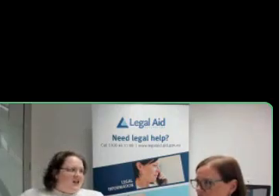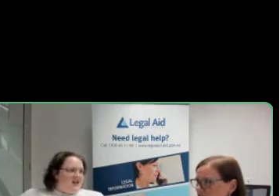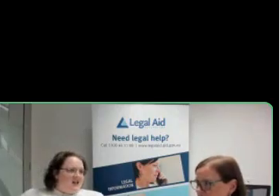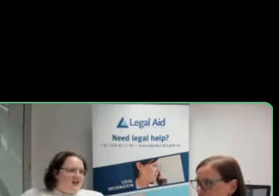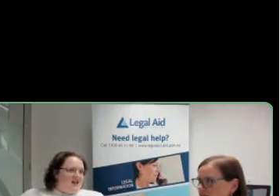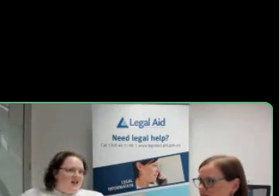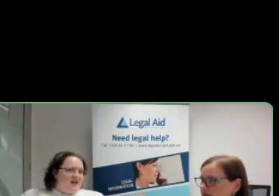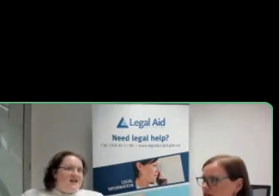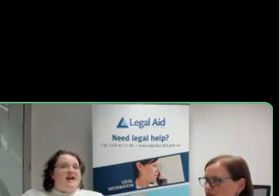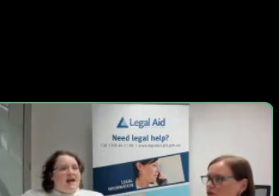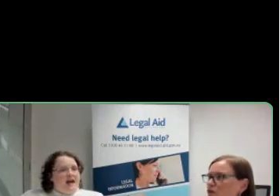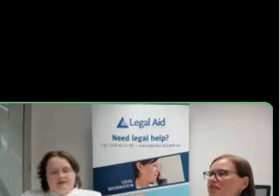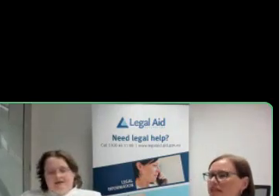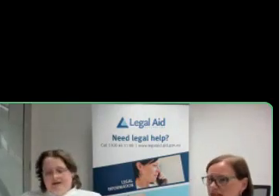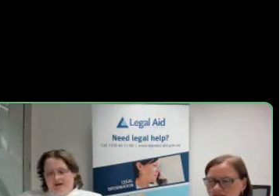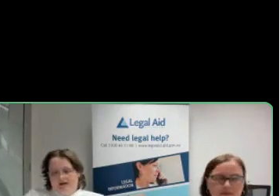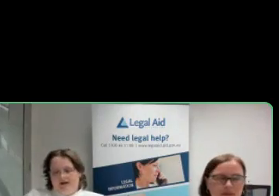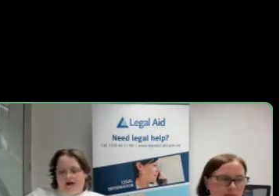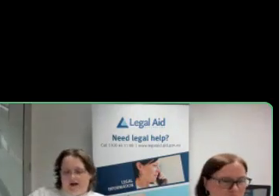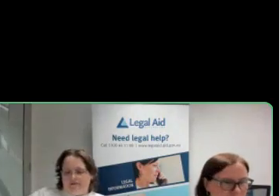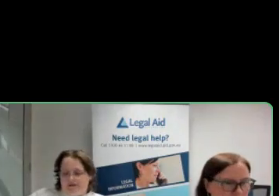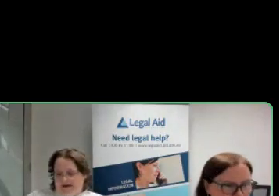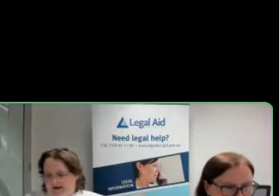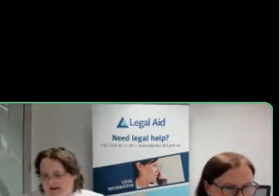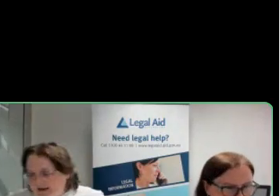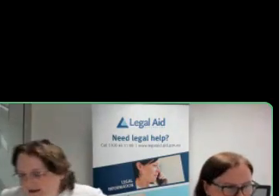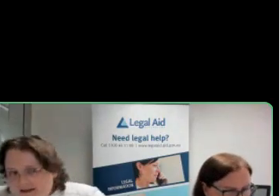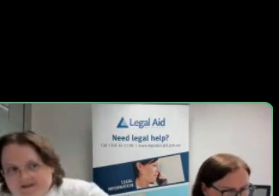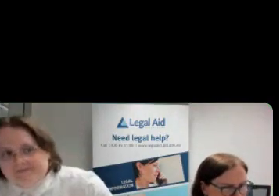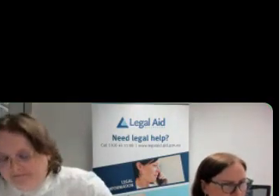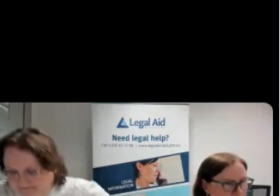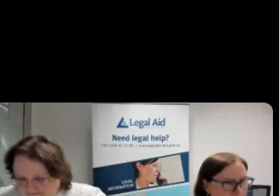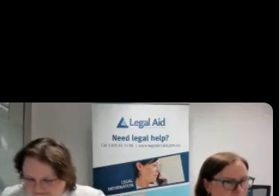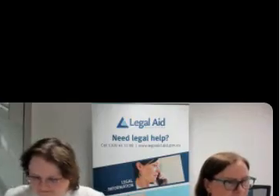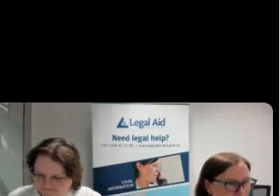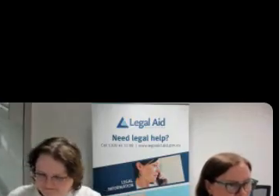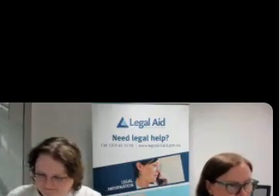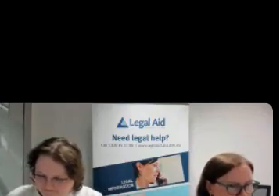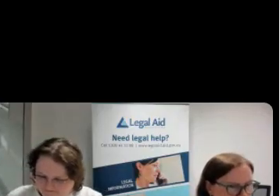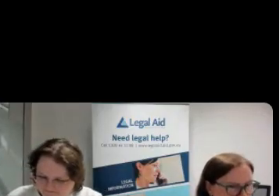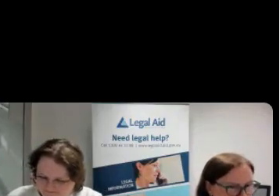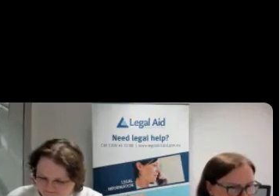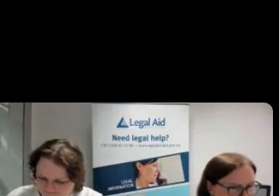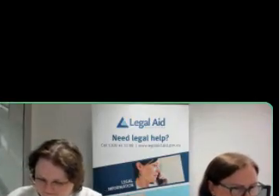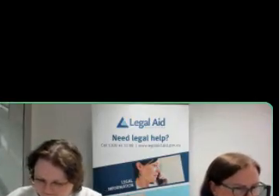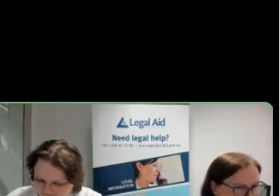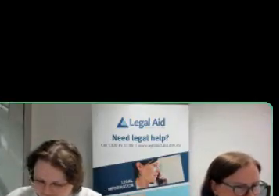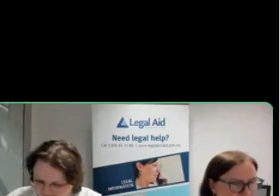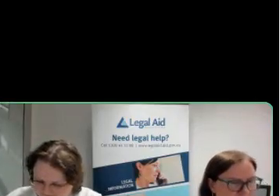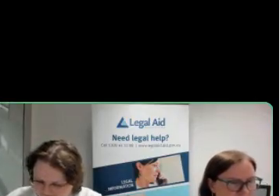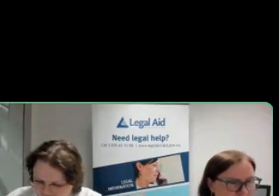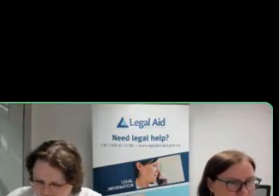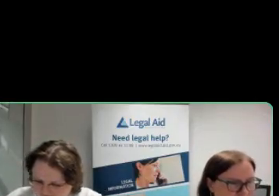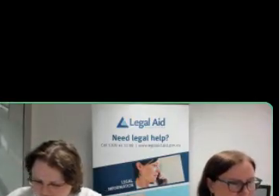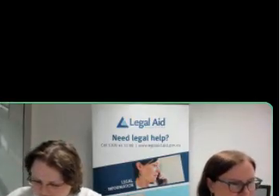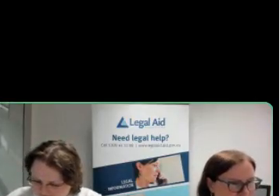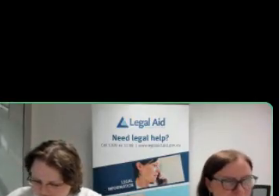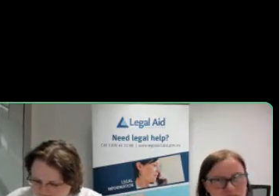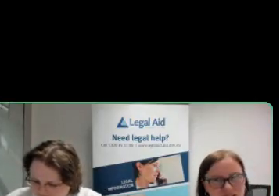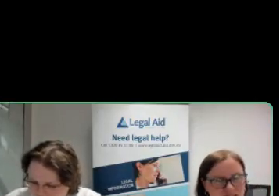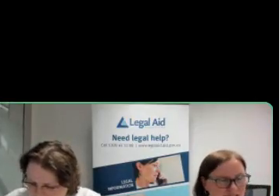those consent in the email after this. Yep. Um, so just a reminder that the Legal Aid website,